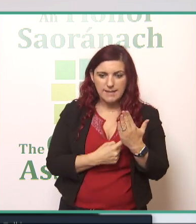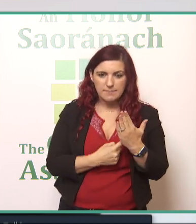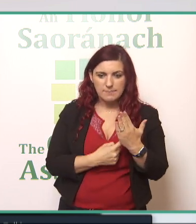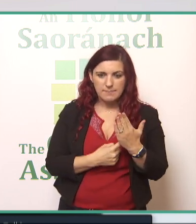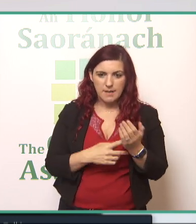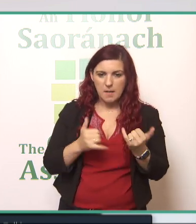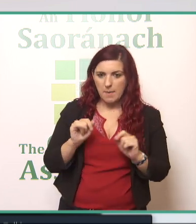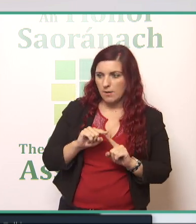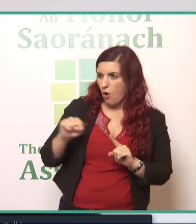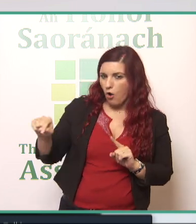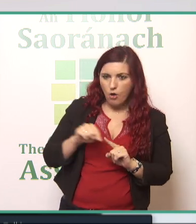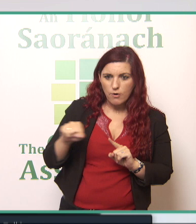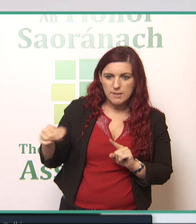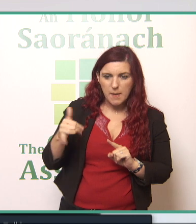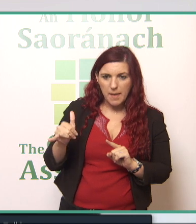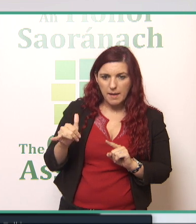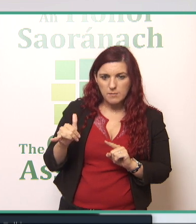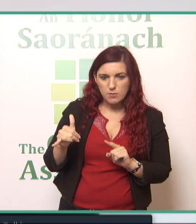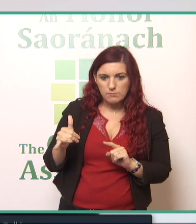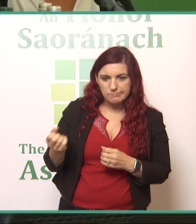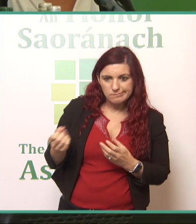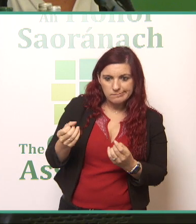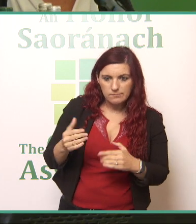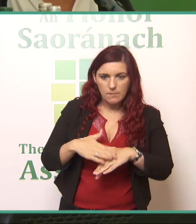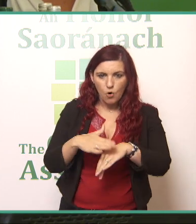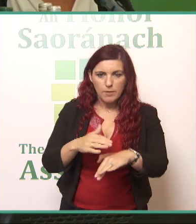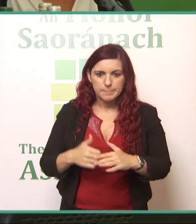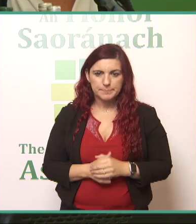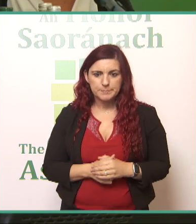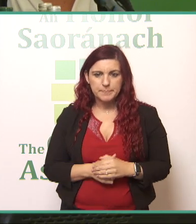the another member of the panel might be able to support better thanks Nola Karen's going to take